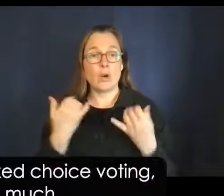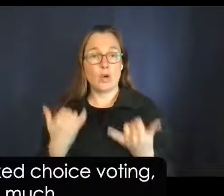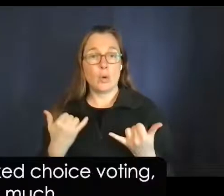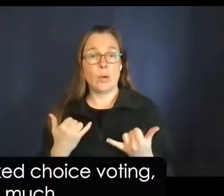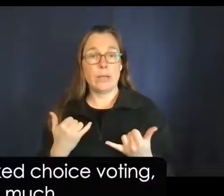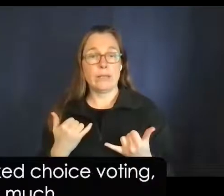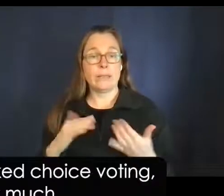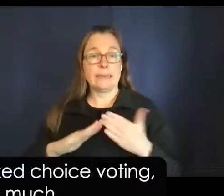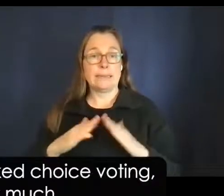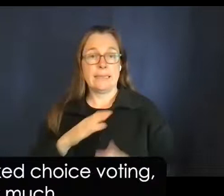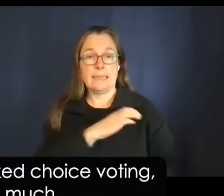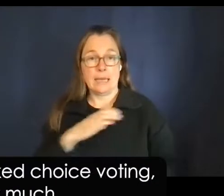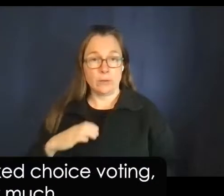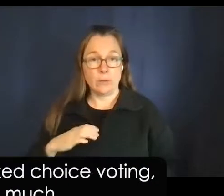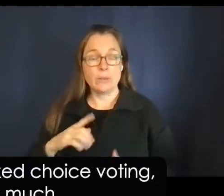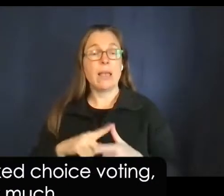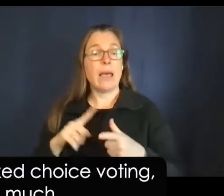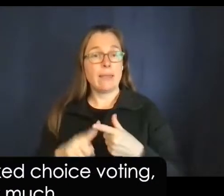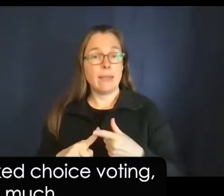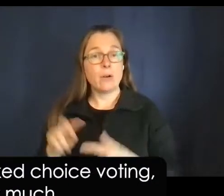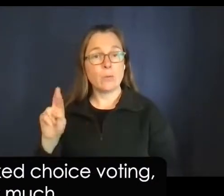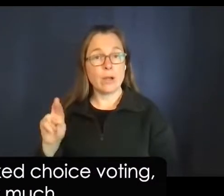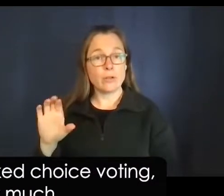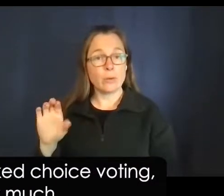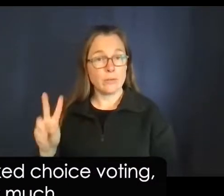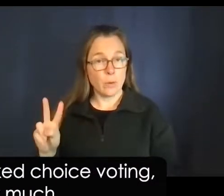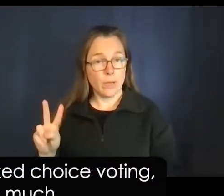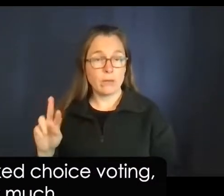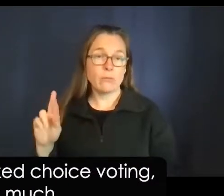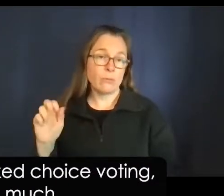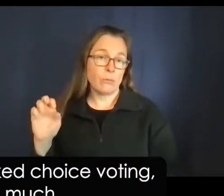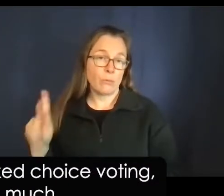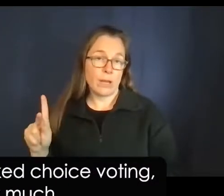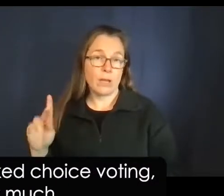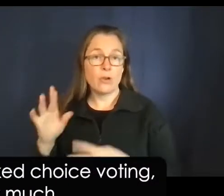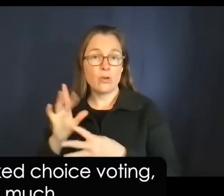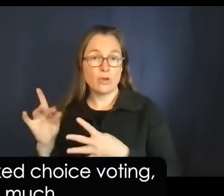Then there's the work of ranked choice voting, which we're very much in partnership with the county in order to implement that work.